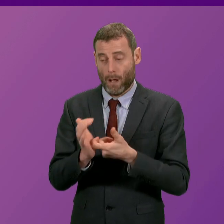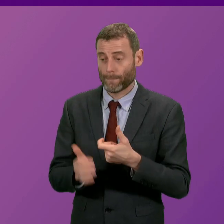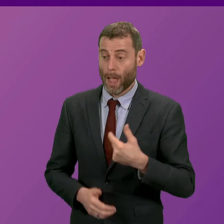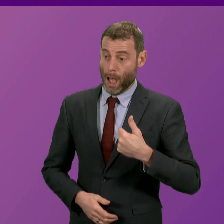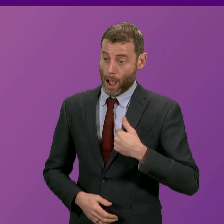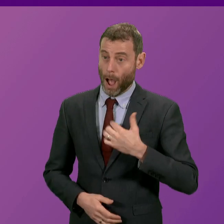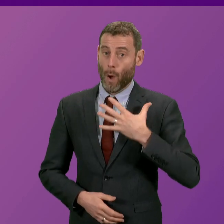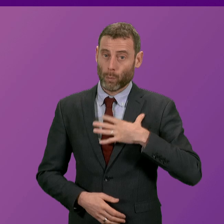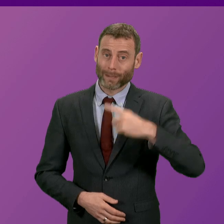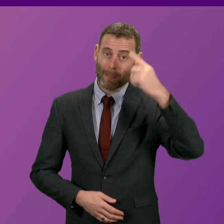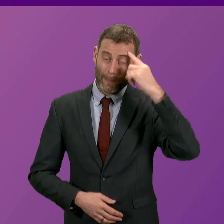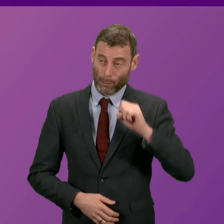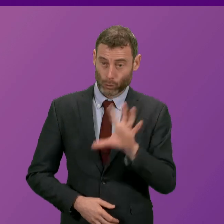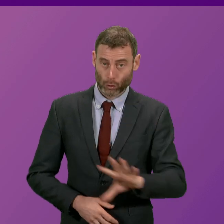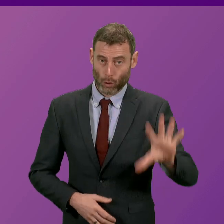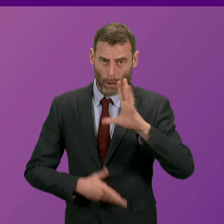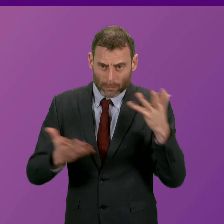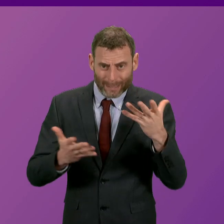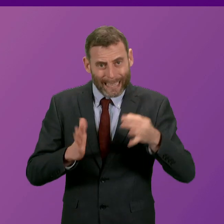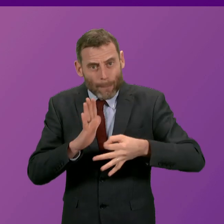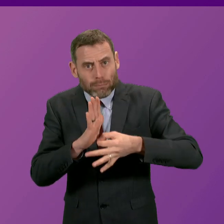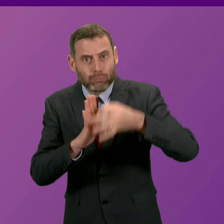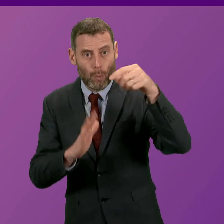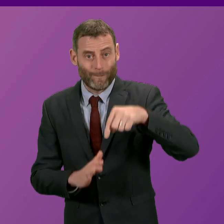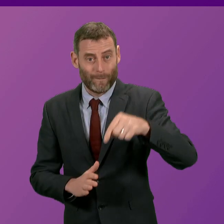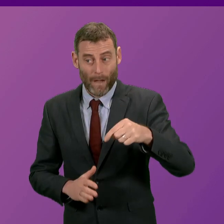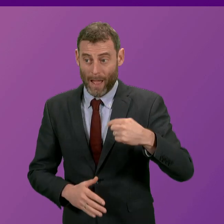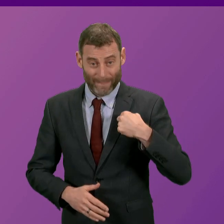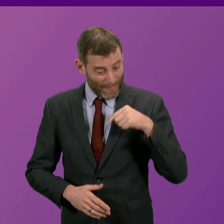have been about all my political life—and we have delivered big progress. I told Mr Findlay